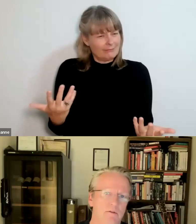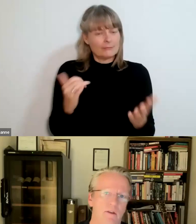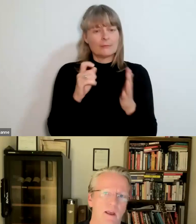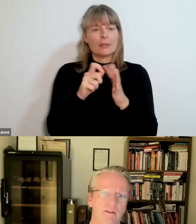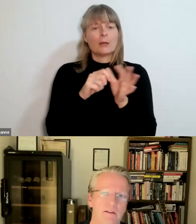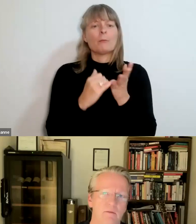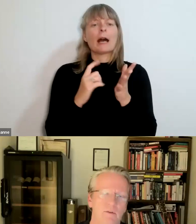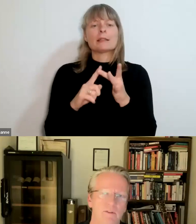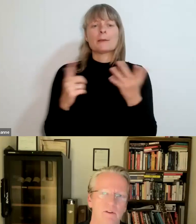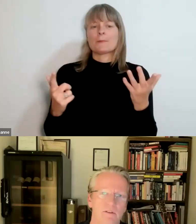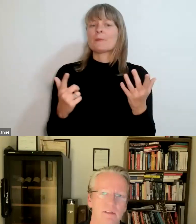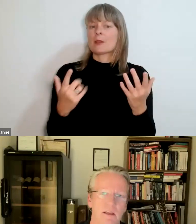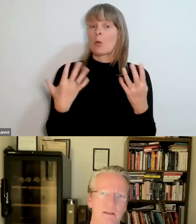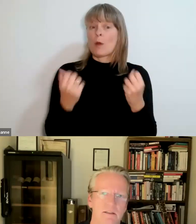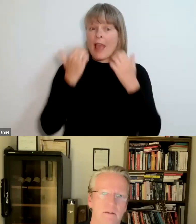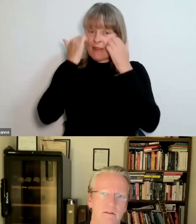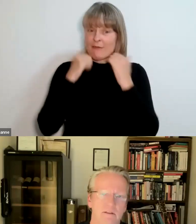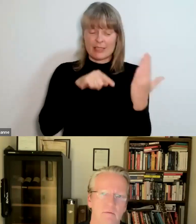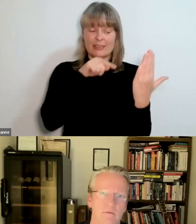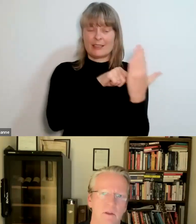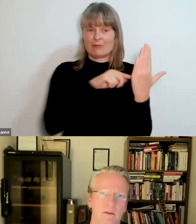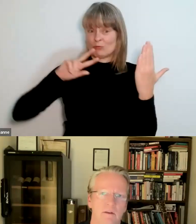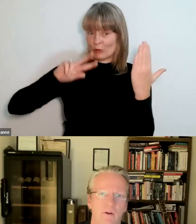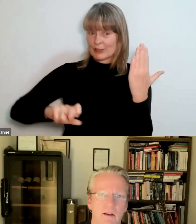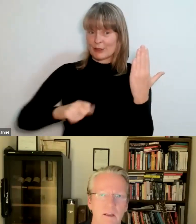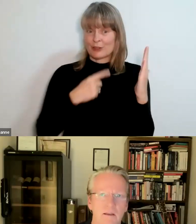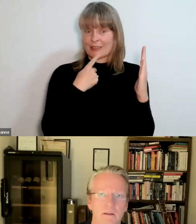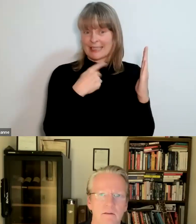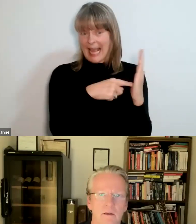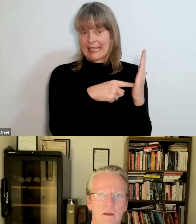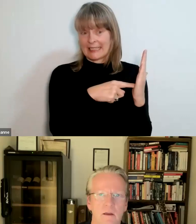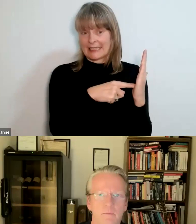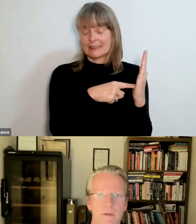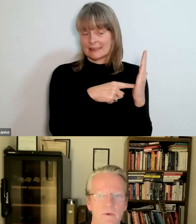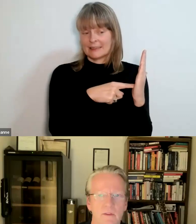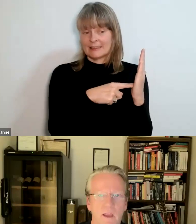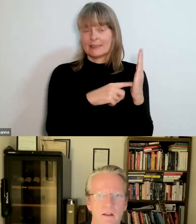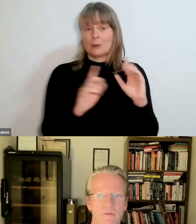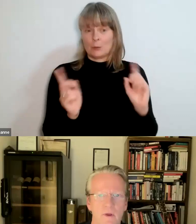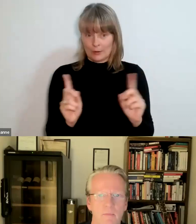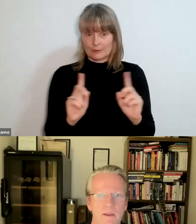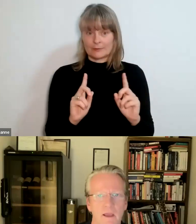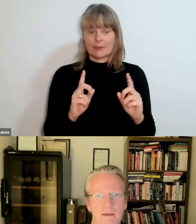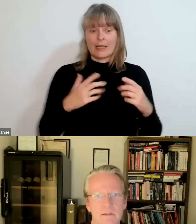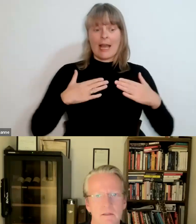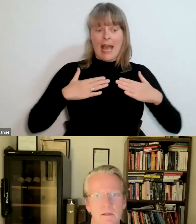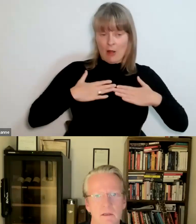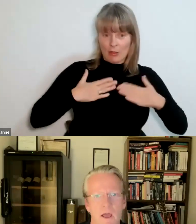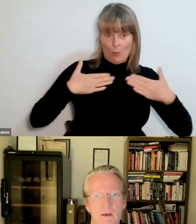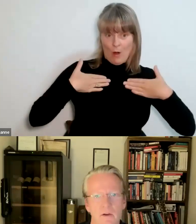Perhaps you could explain that? Yes, I know, I think that just look at the evidence of what